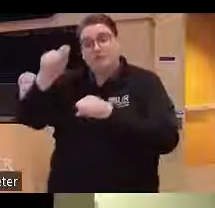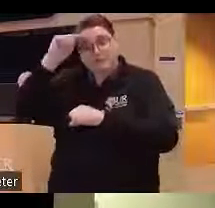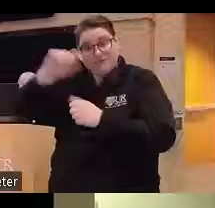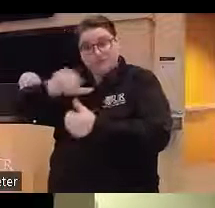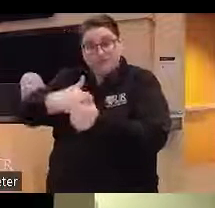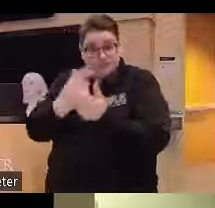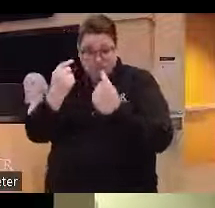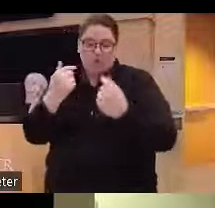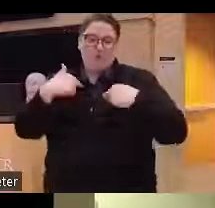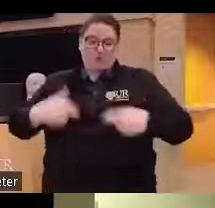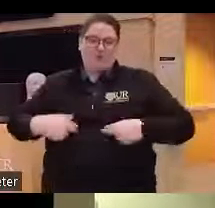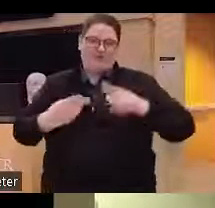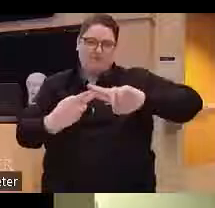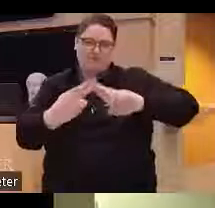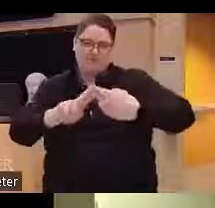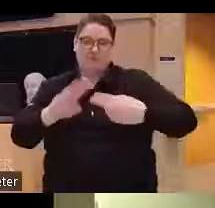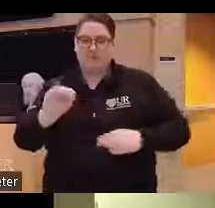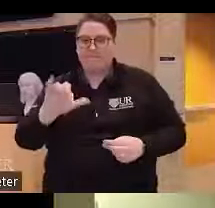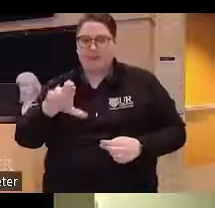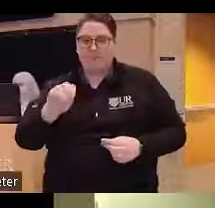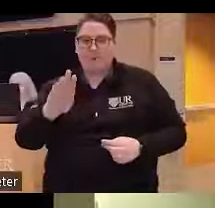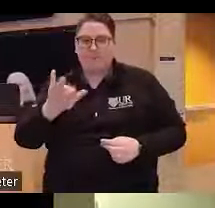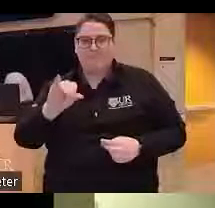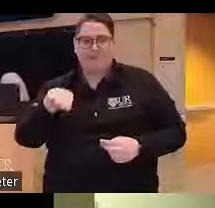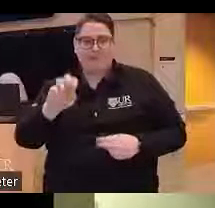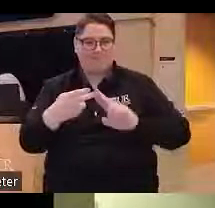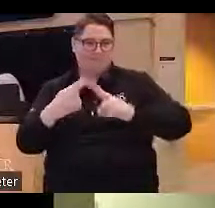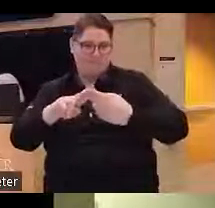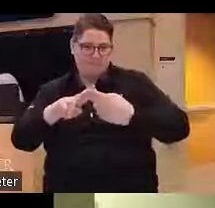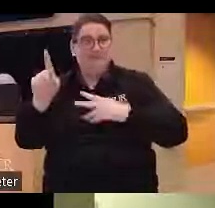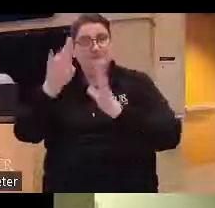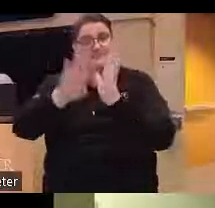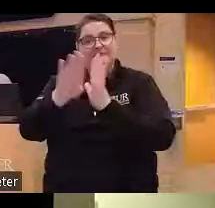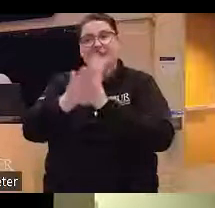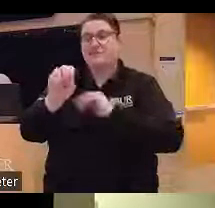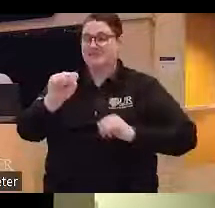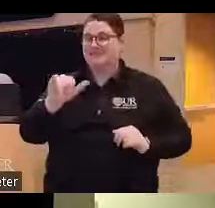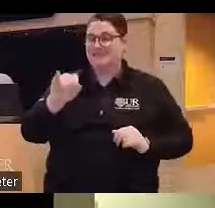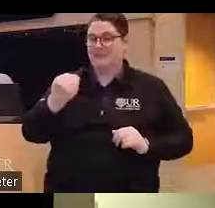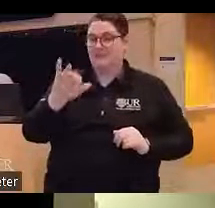mentored by Lynn margalus as an undergraduate she invented the symbiotic theory of evolution